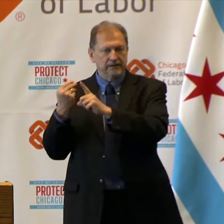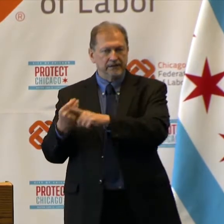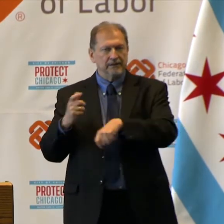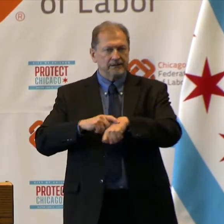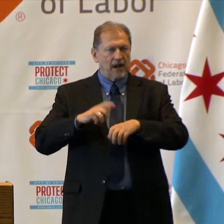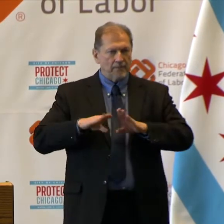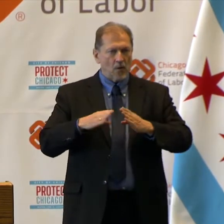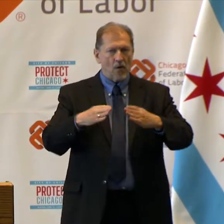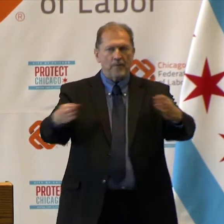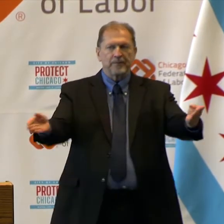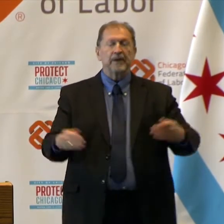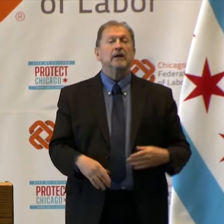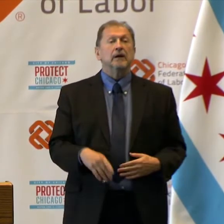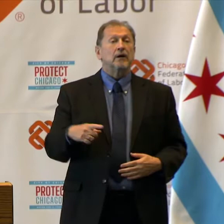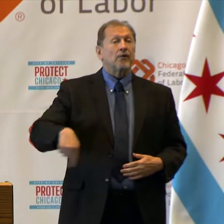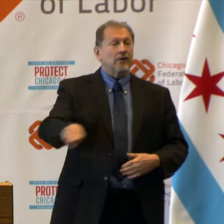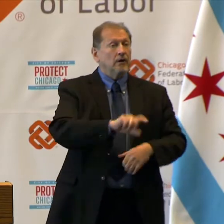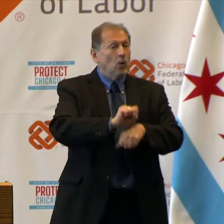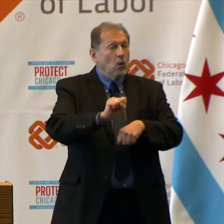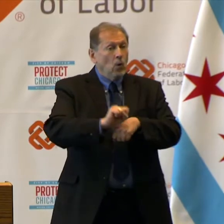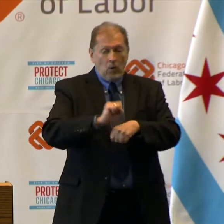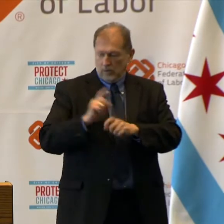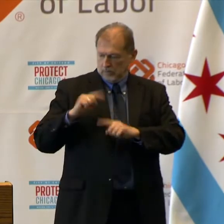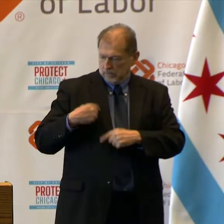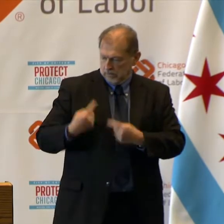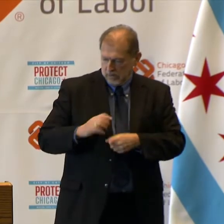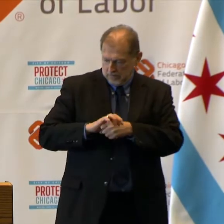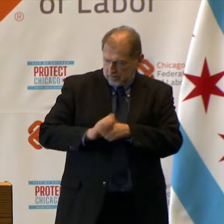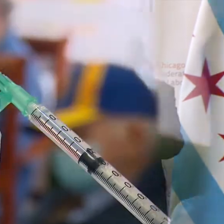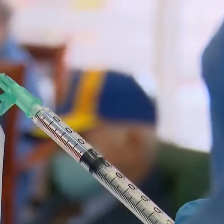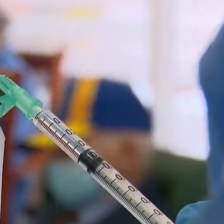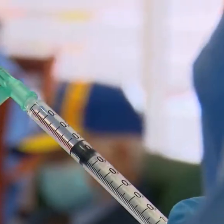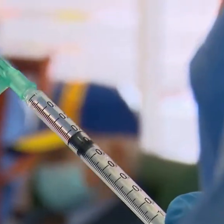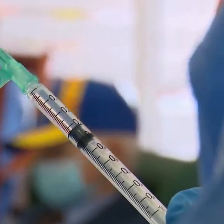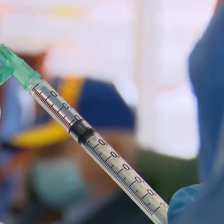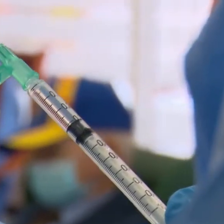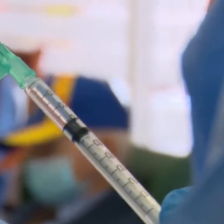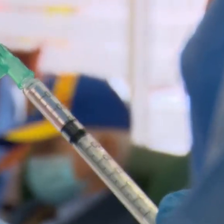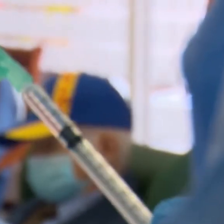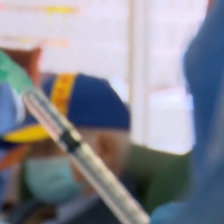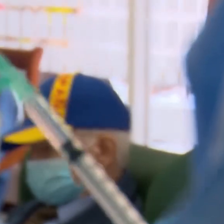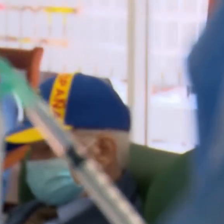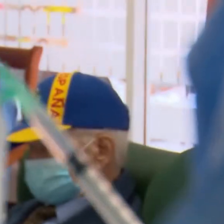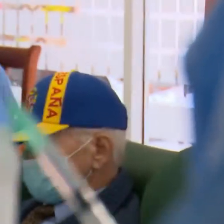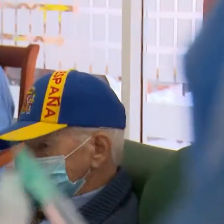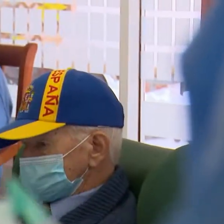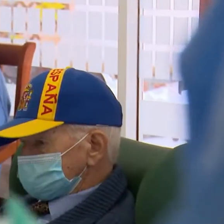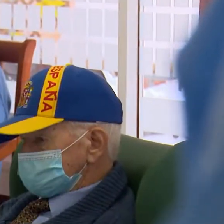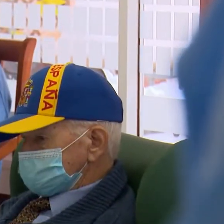CONTINUES TO ENDURE DESPITE THE